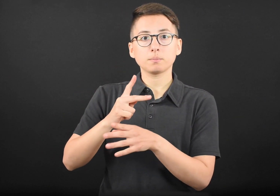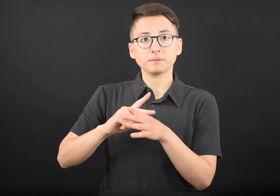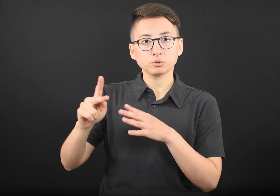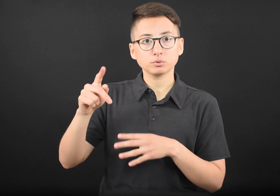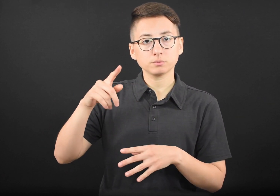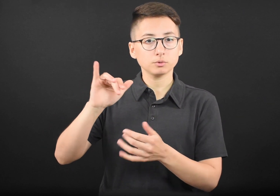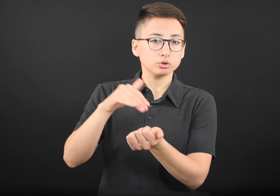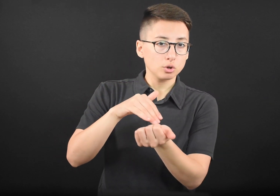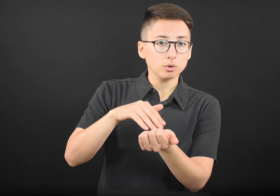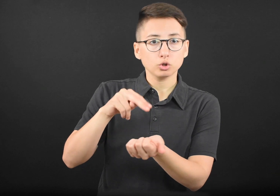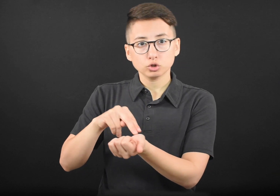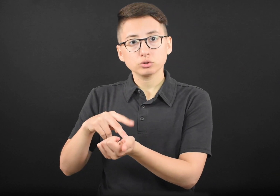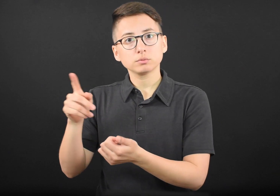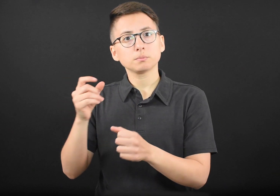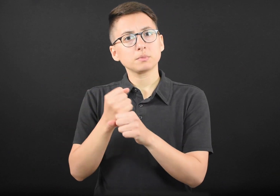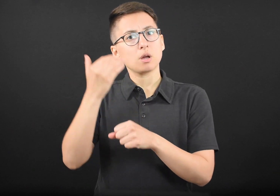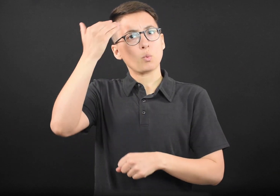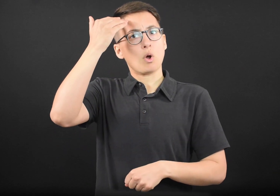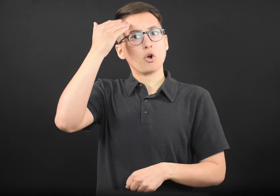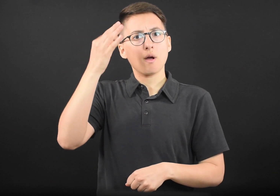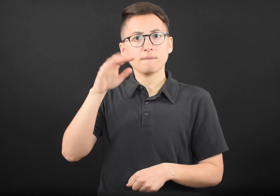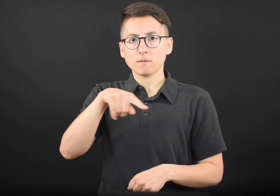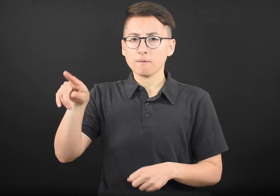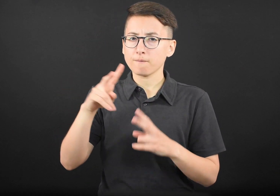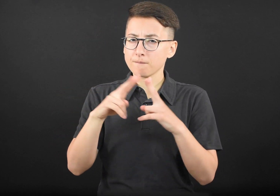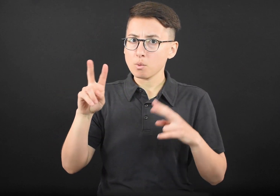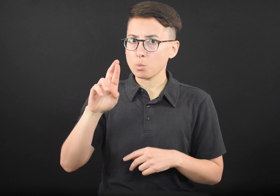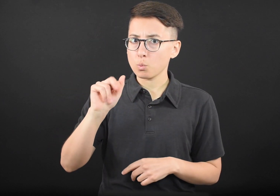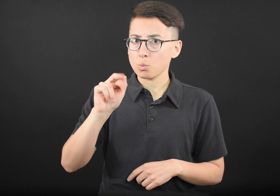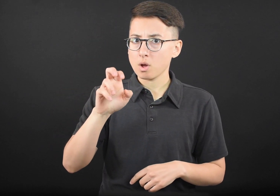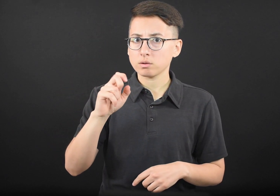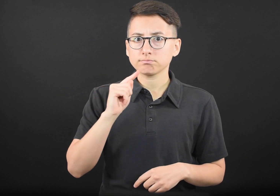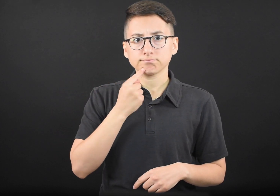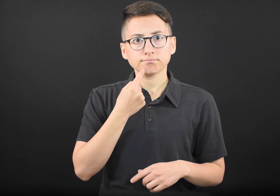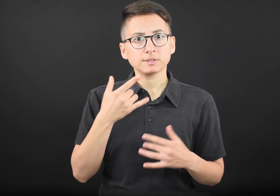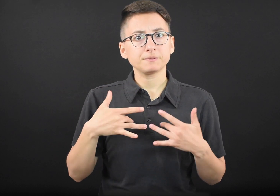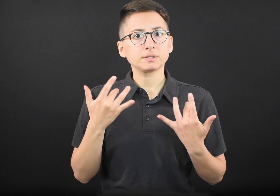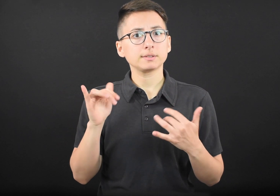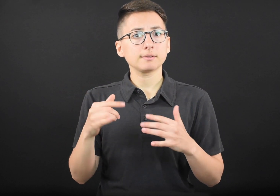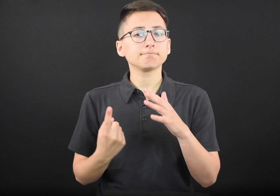these very rare adverse events that may be related to a COVID-19 vaccine,